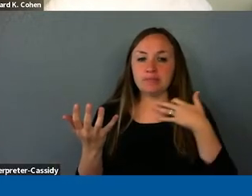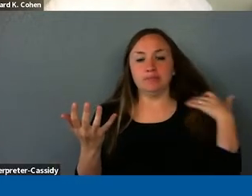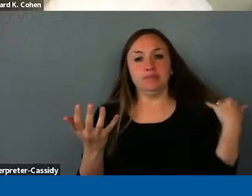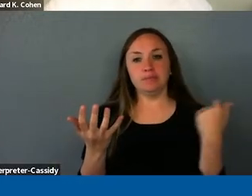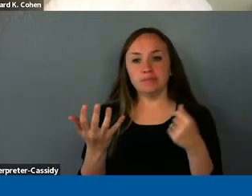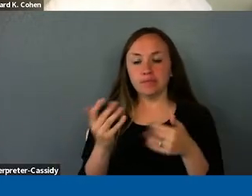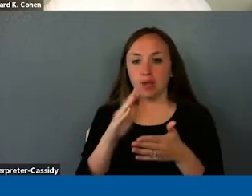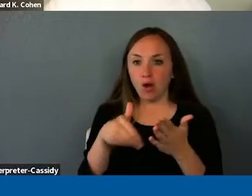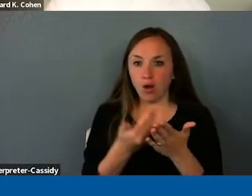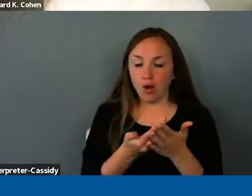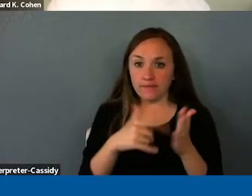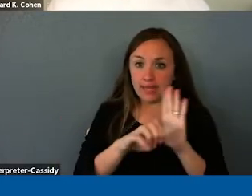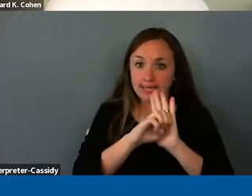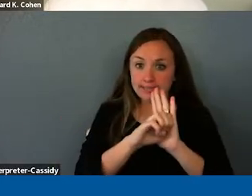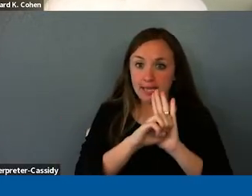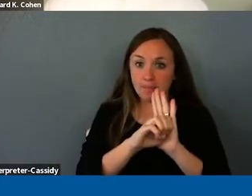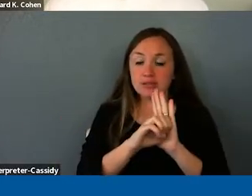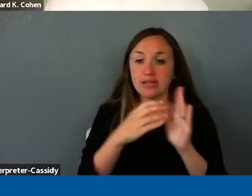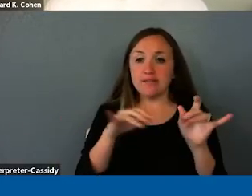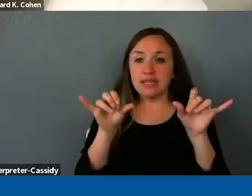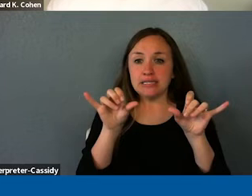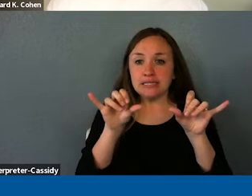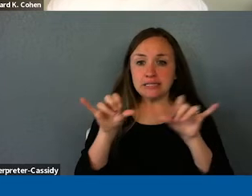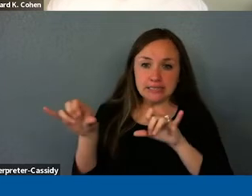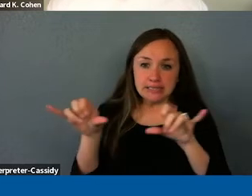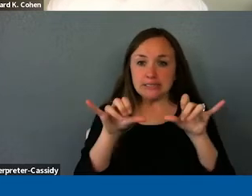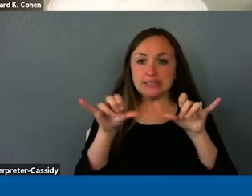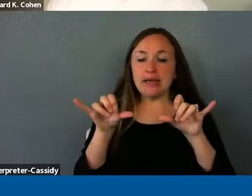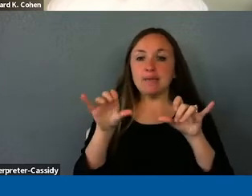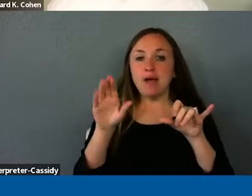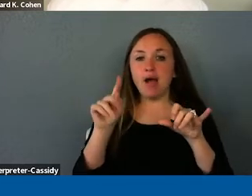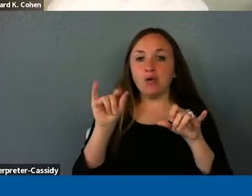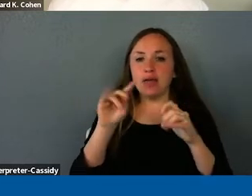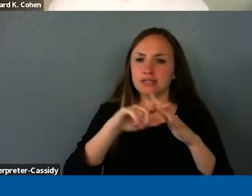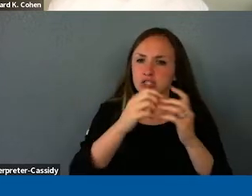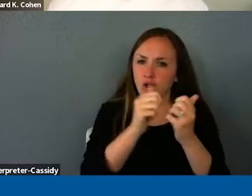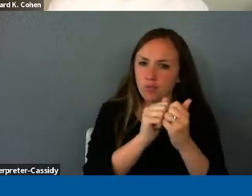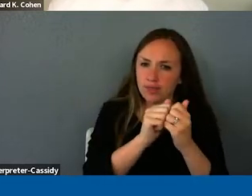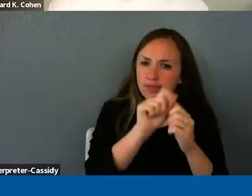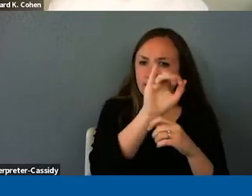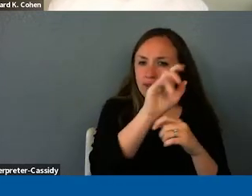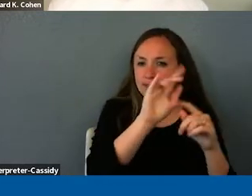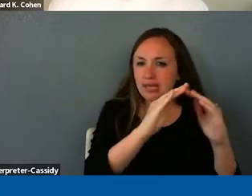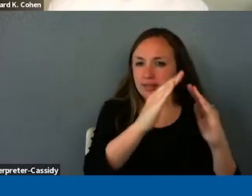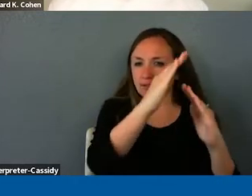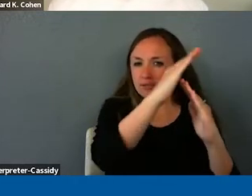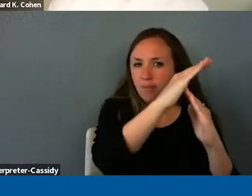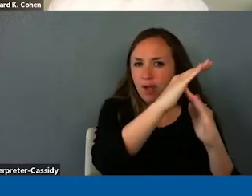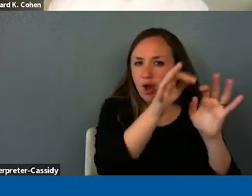All of the examples follow the same outline. They start off with some links at the top, a brief introduction on the examples being demonstrated,